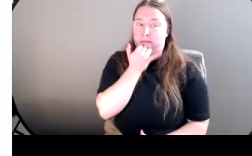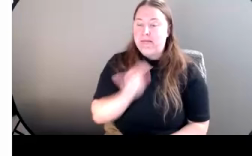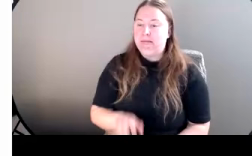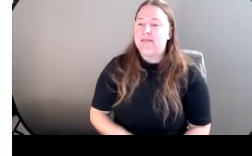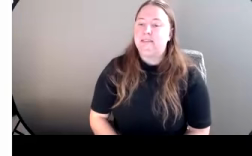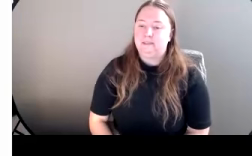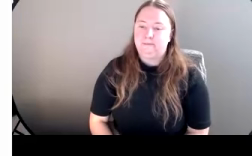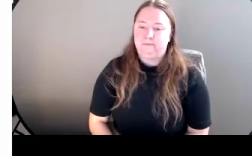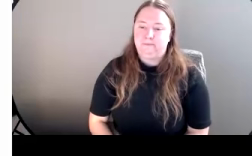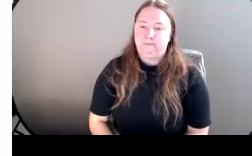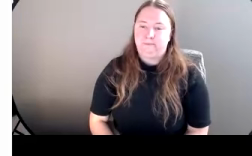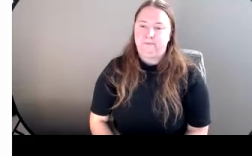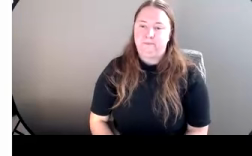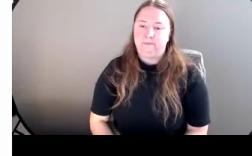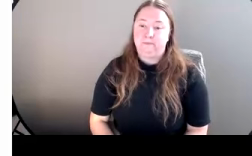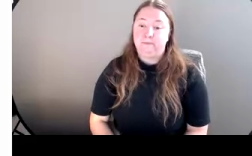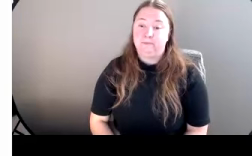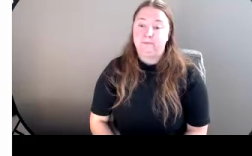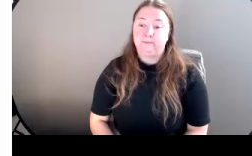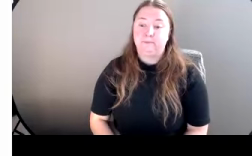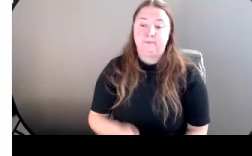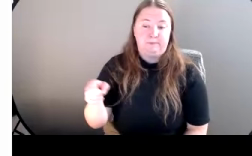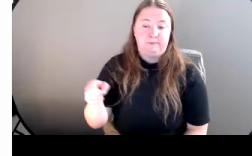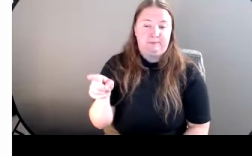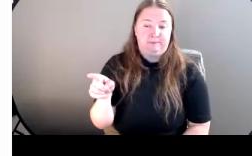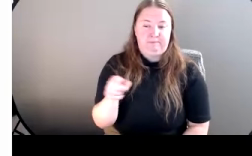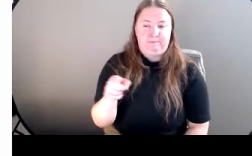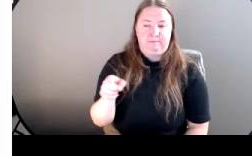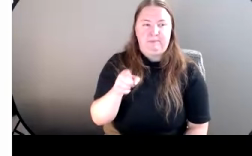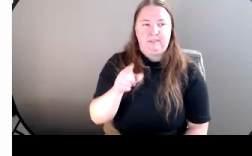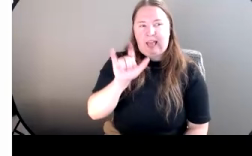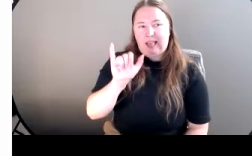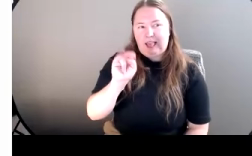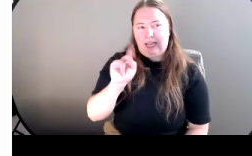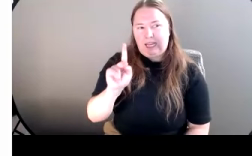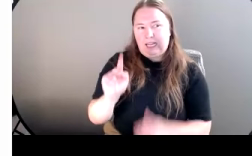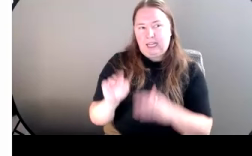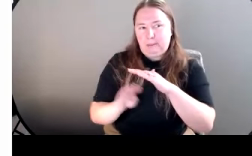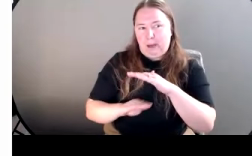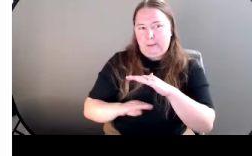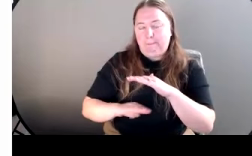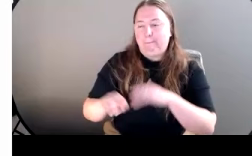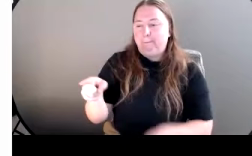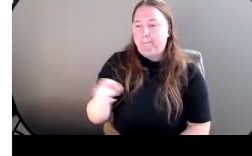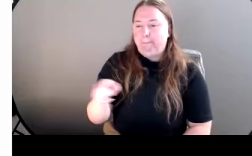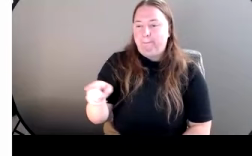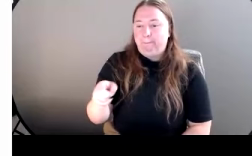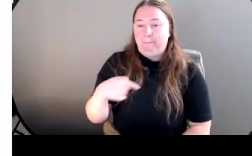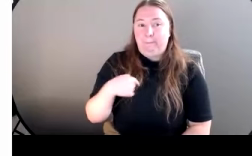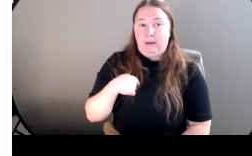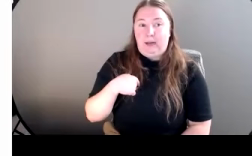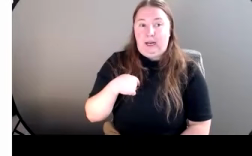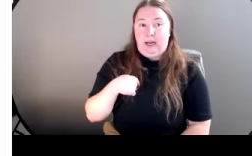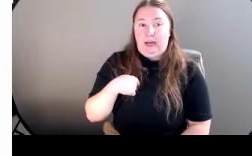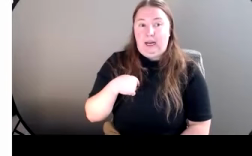this little blurb down here at the bottom. This I created this,